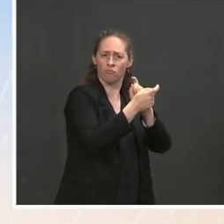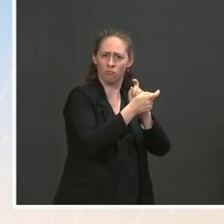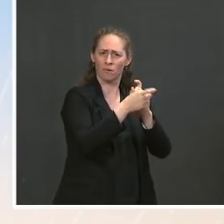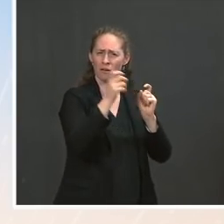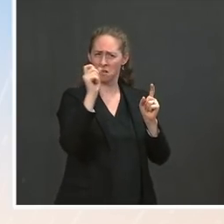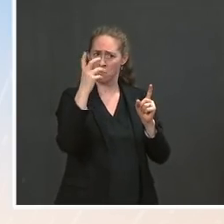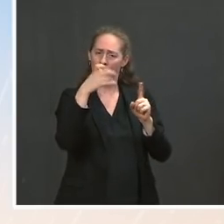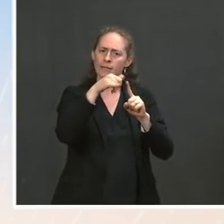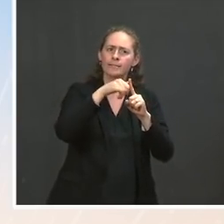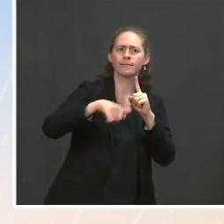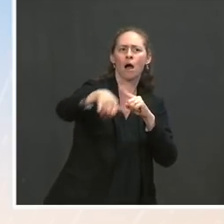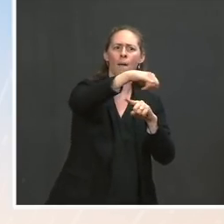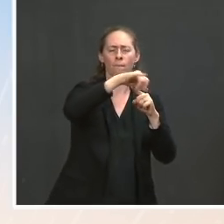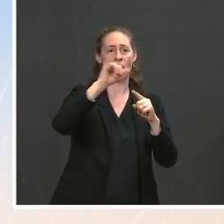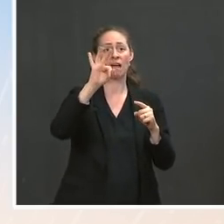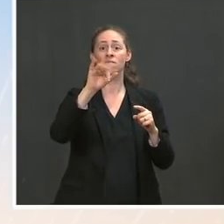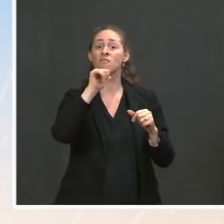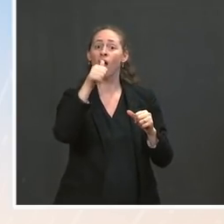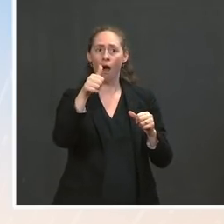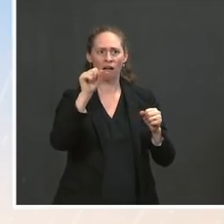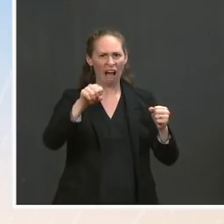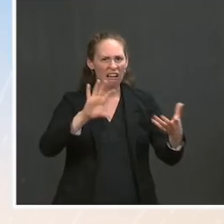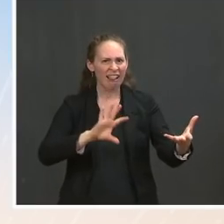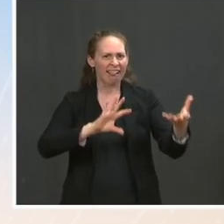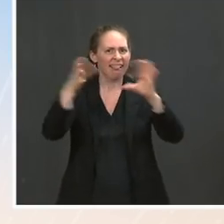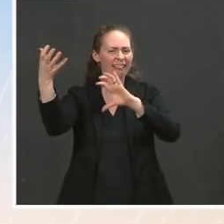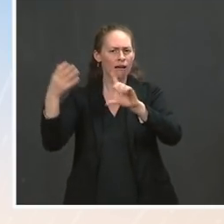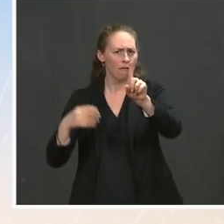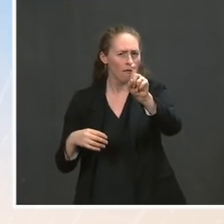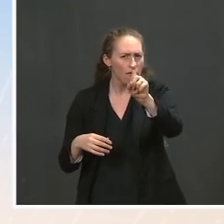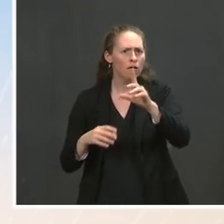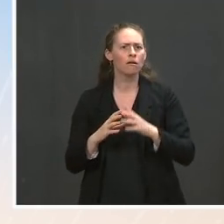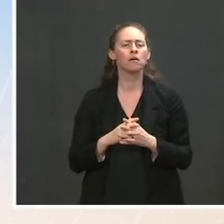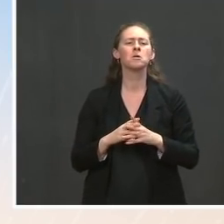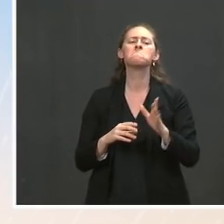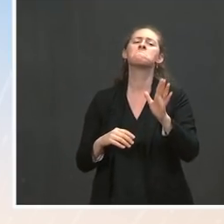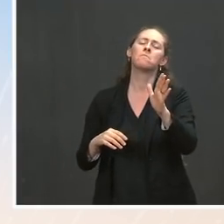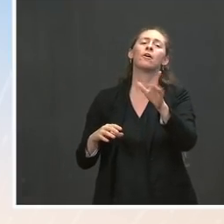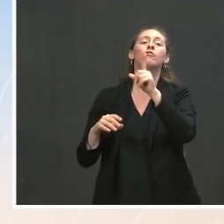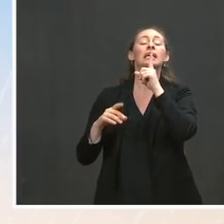one of the things he talked about yesterday was the fact that between 1917 and 1971,